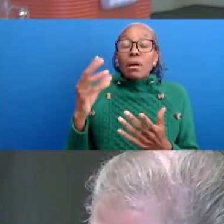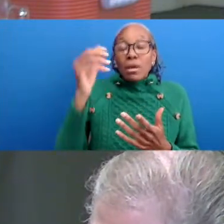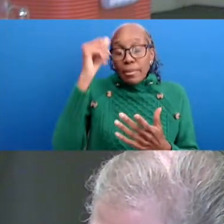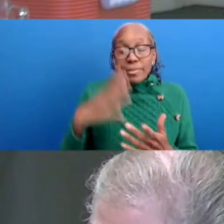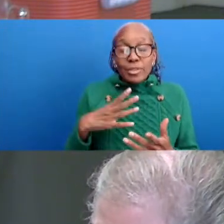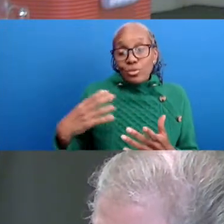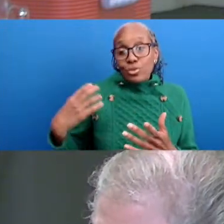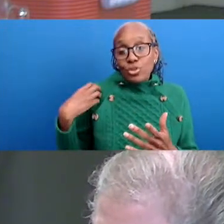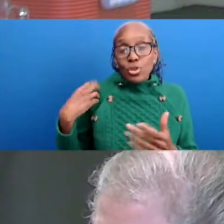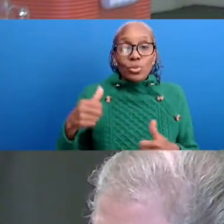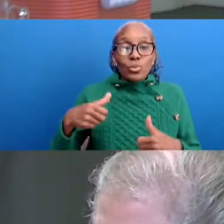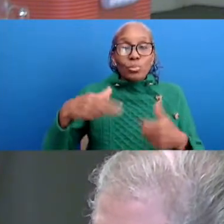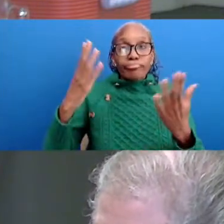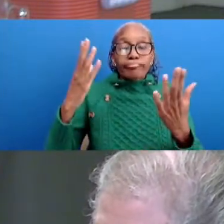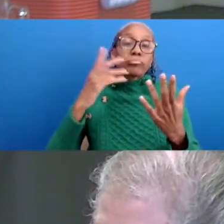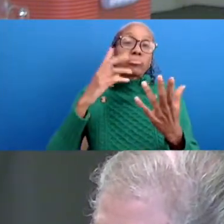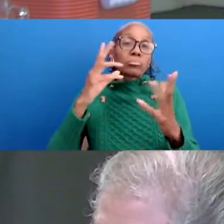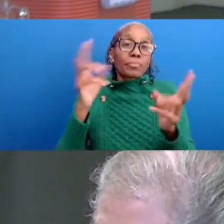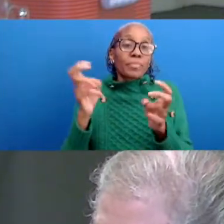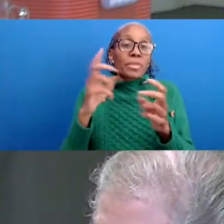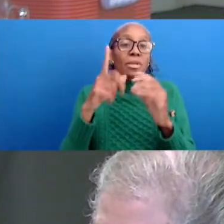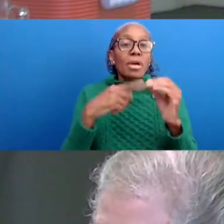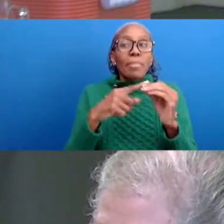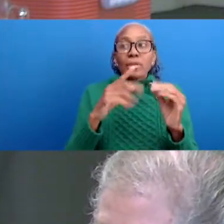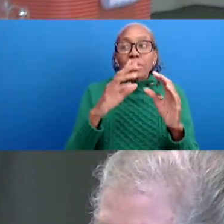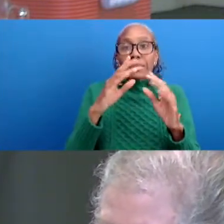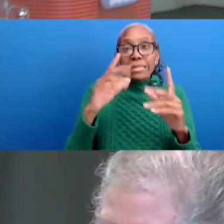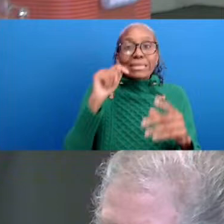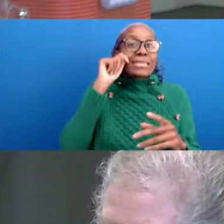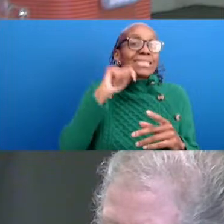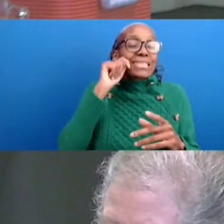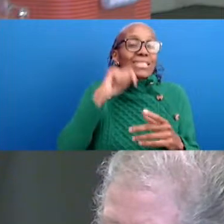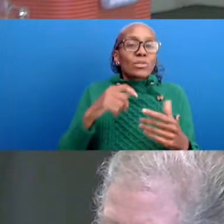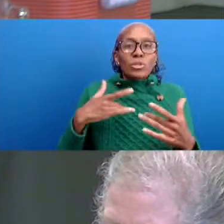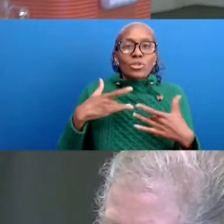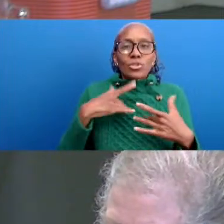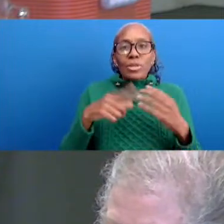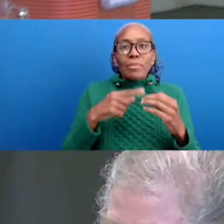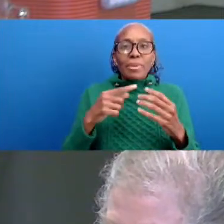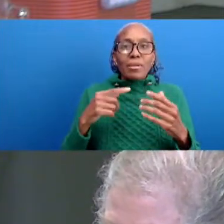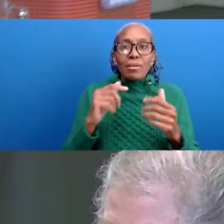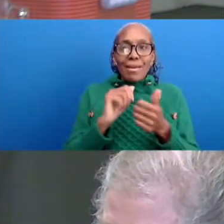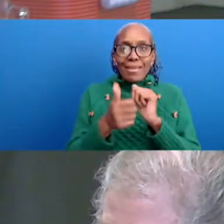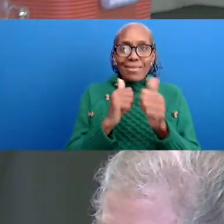SOMETHING MORE THAN A YEAR AGO